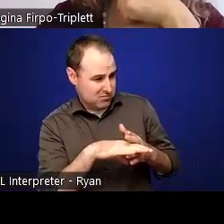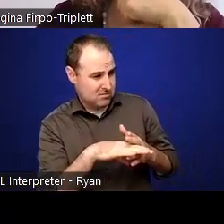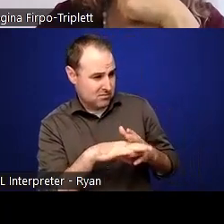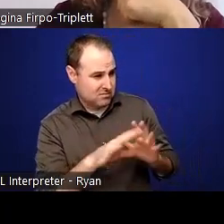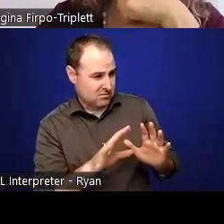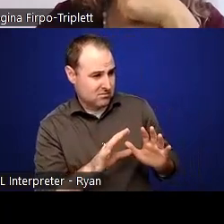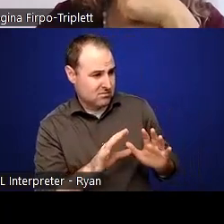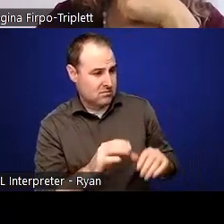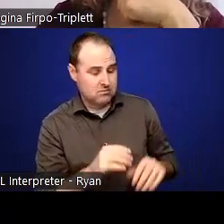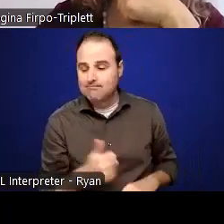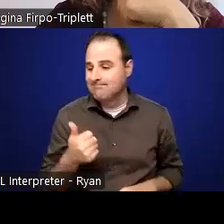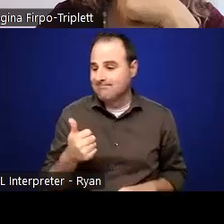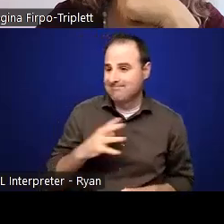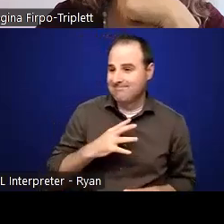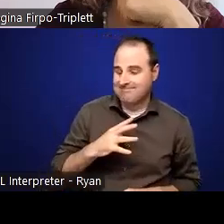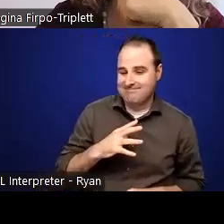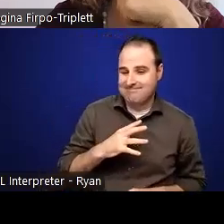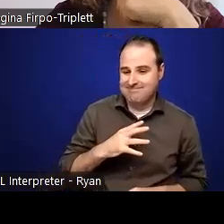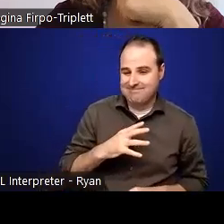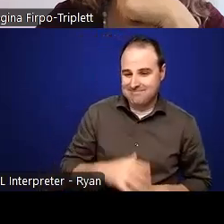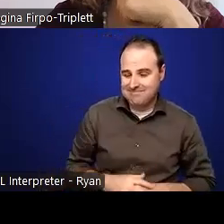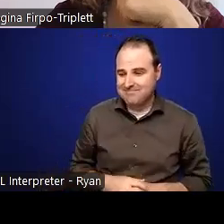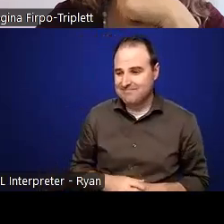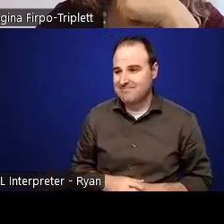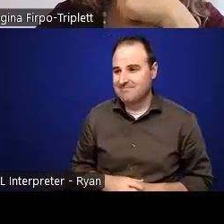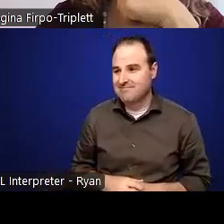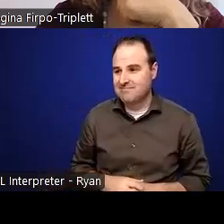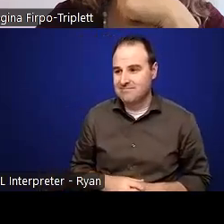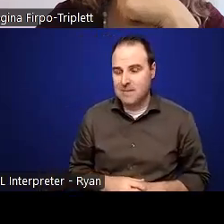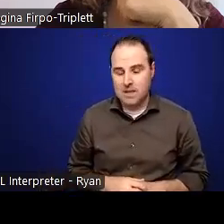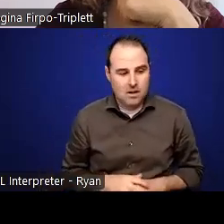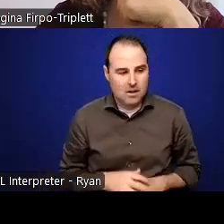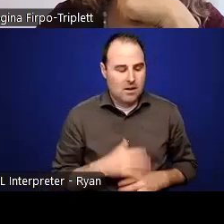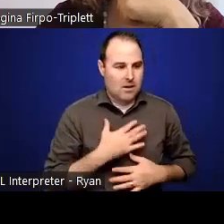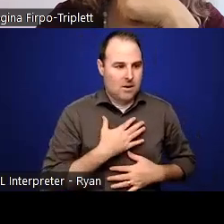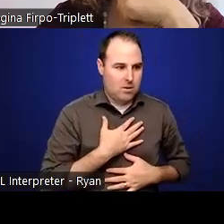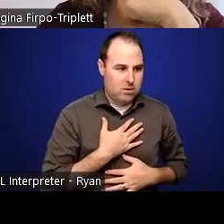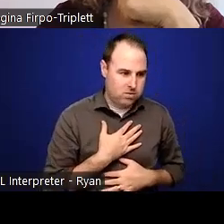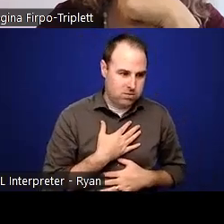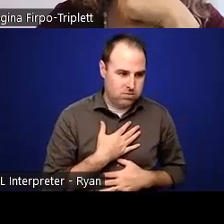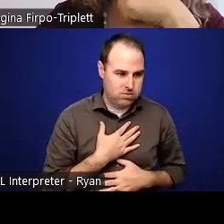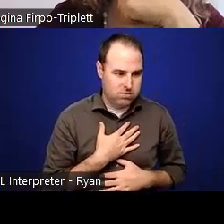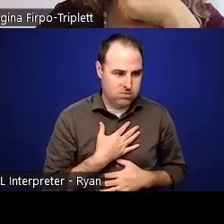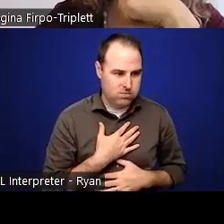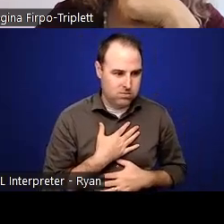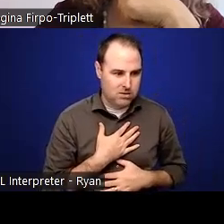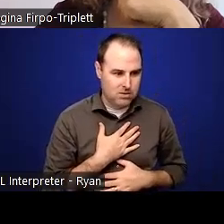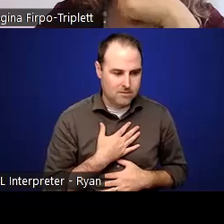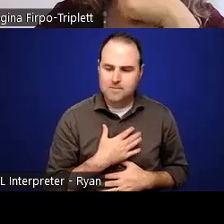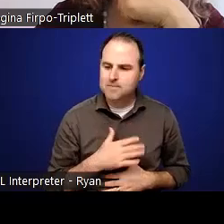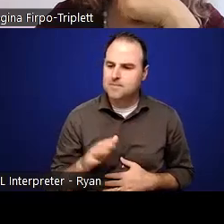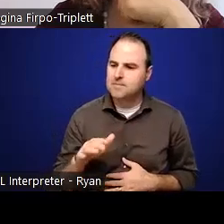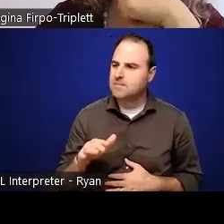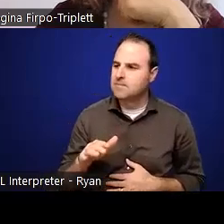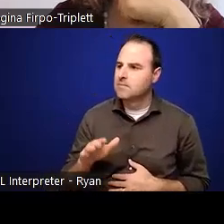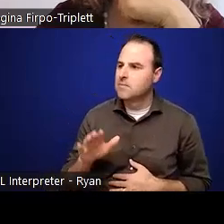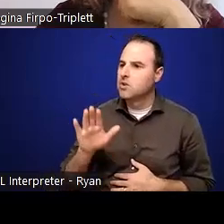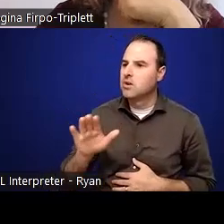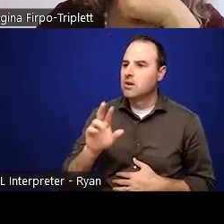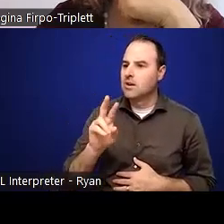You got it, sweets. What triggers your vasovagal, syncope, fainting spells?